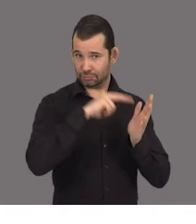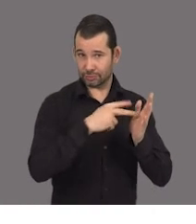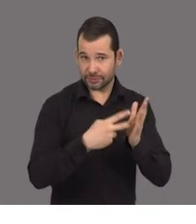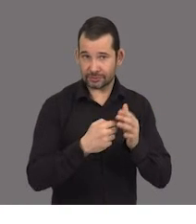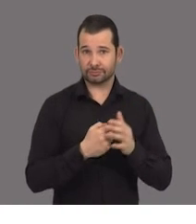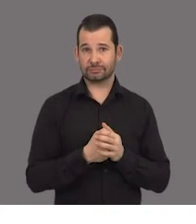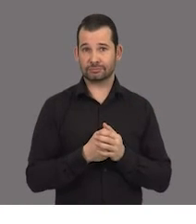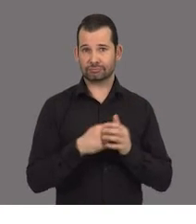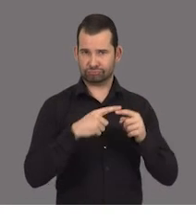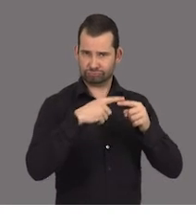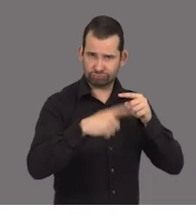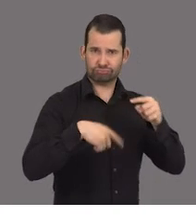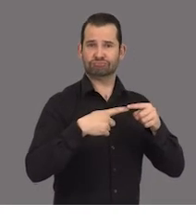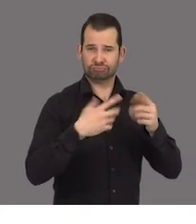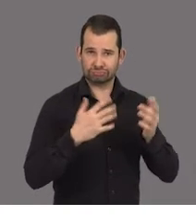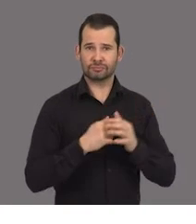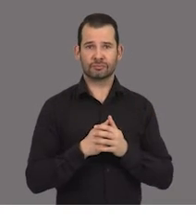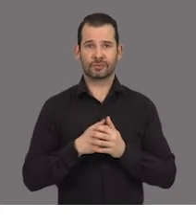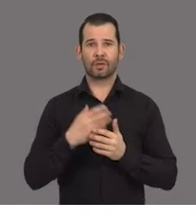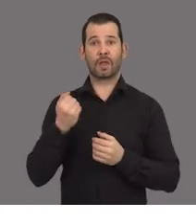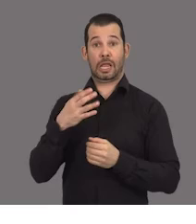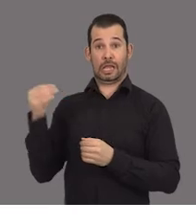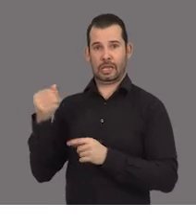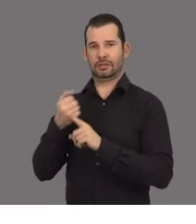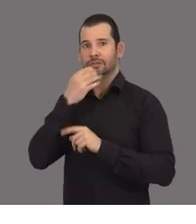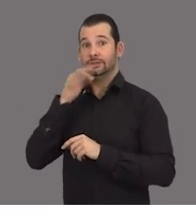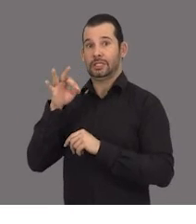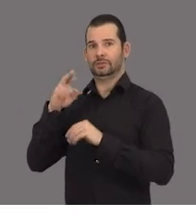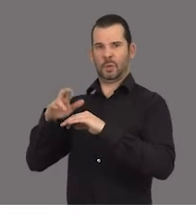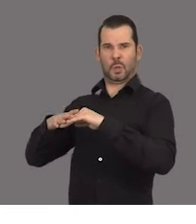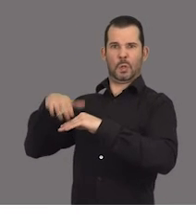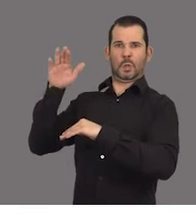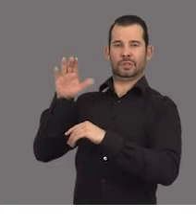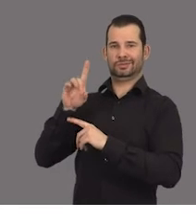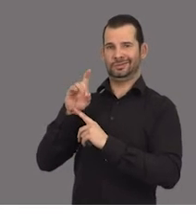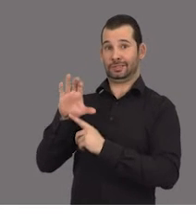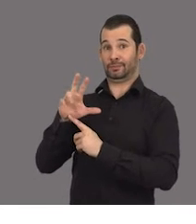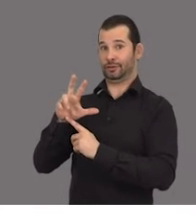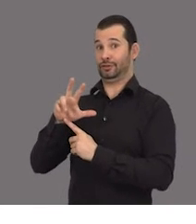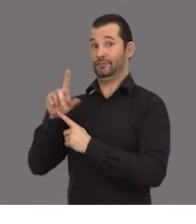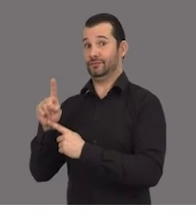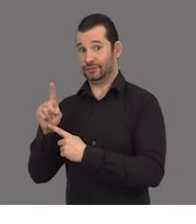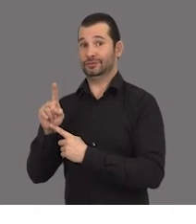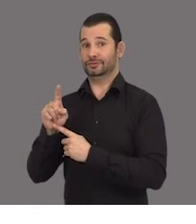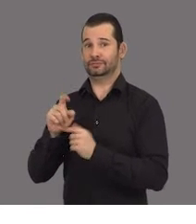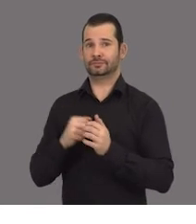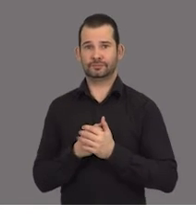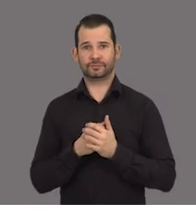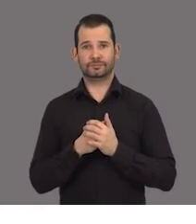However, you may be eligible if you are under 19 and resided with